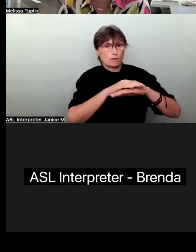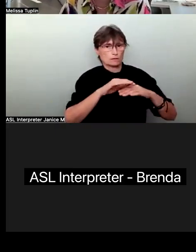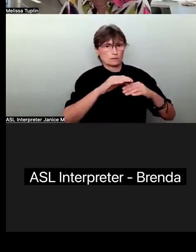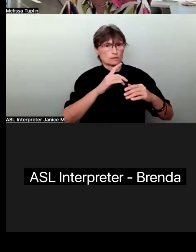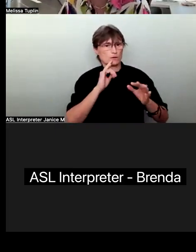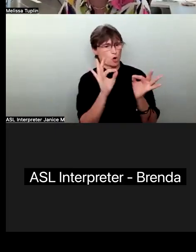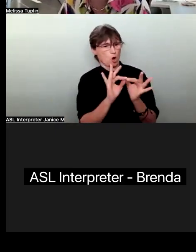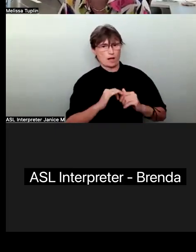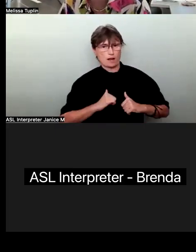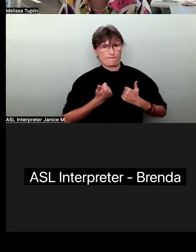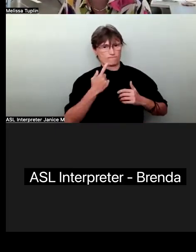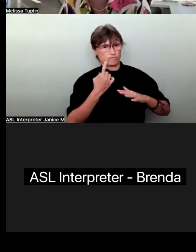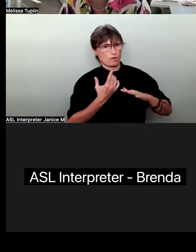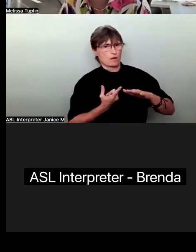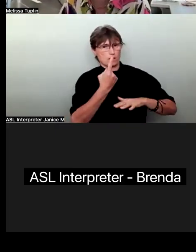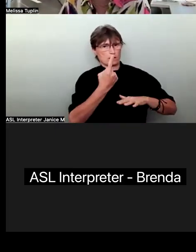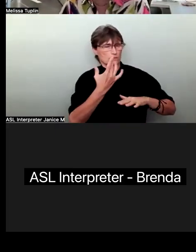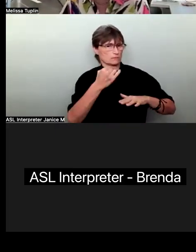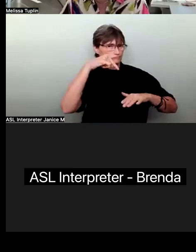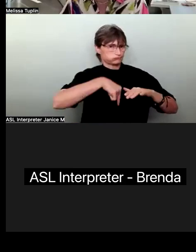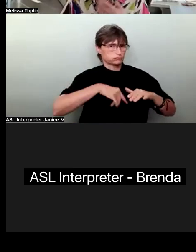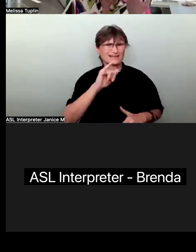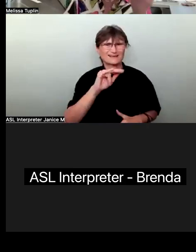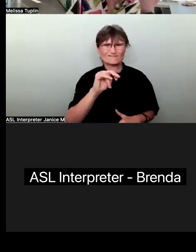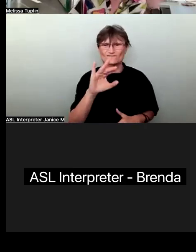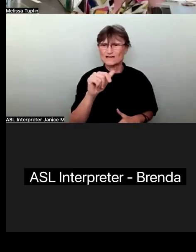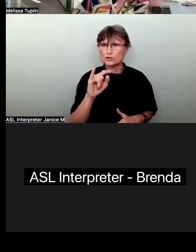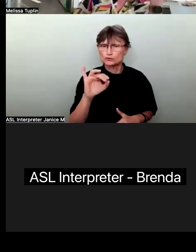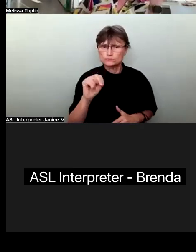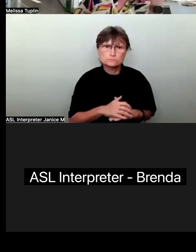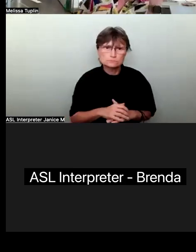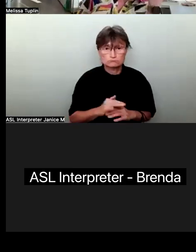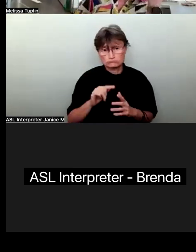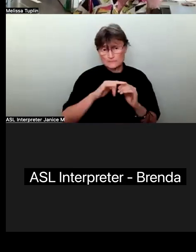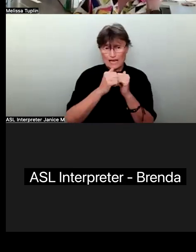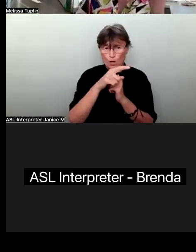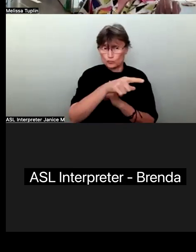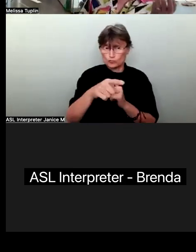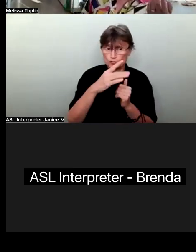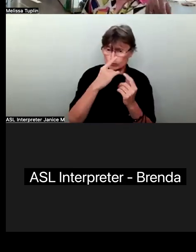a certain inflation percentage over the years. So however you decide to calculate and describe your